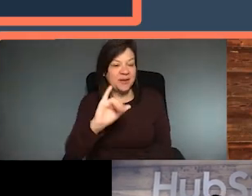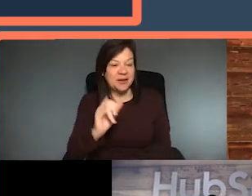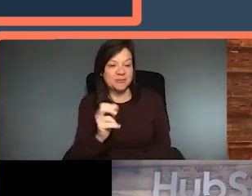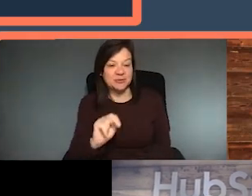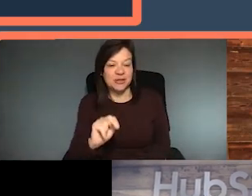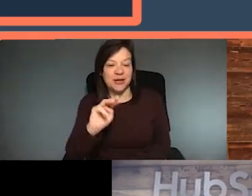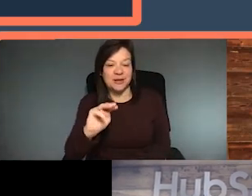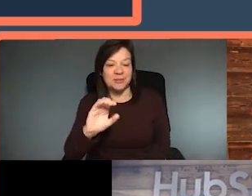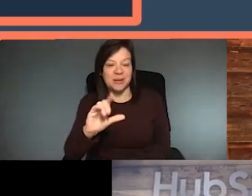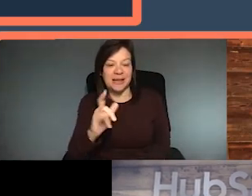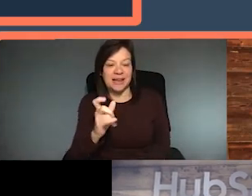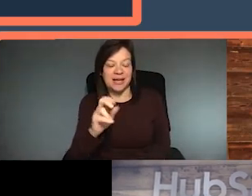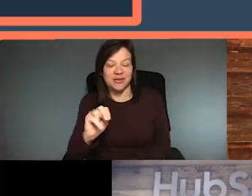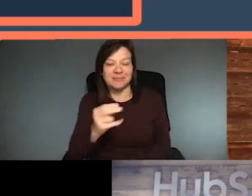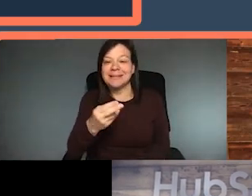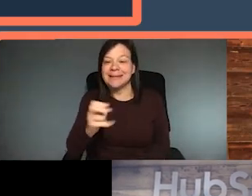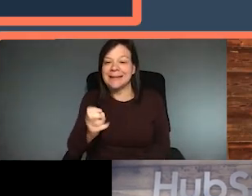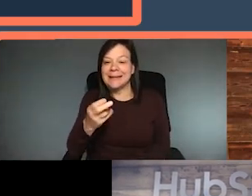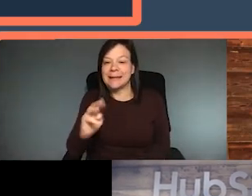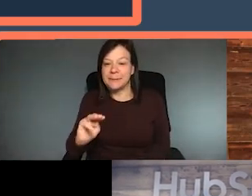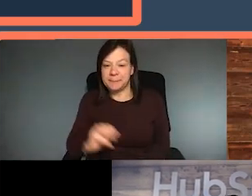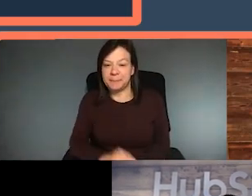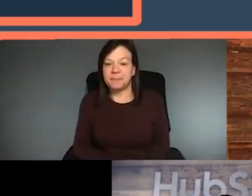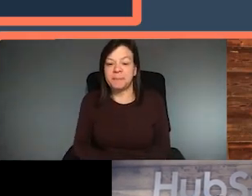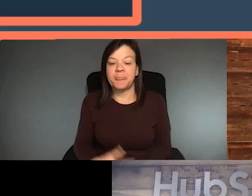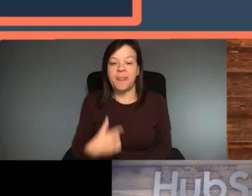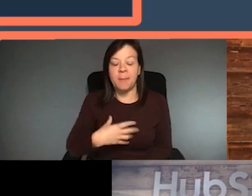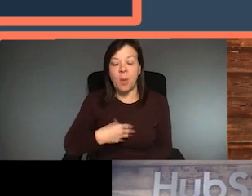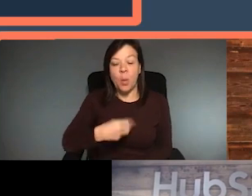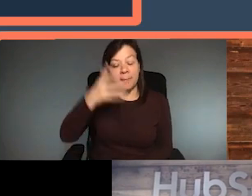I'M JON MCLAREN, HE, HIM PRONOUNS WHITE MALE WITH